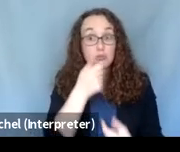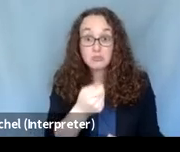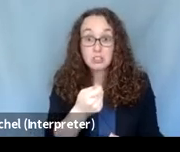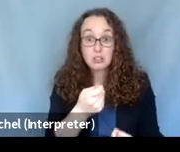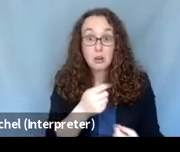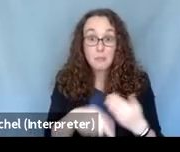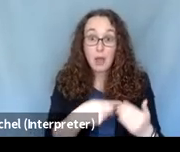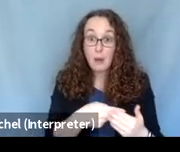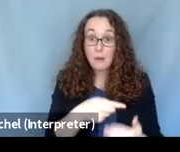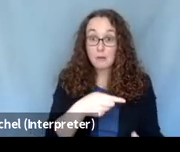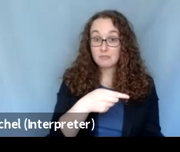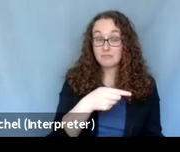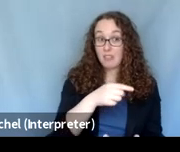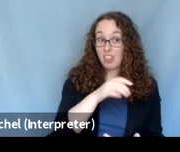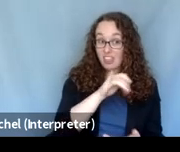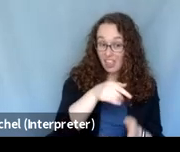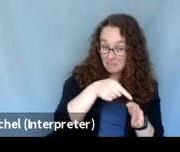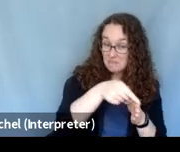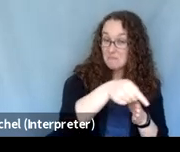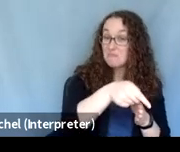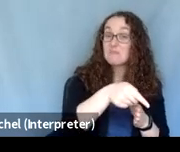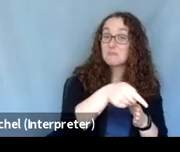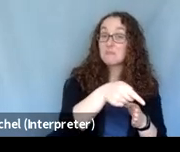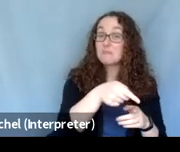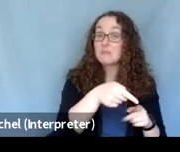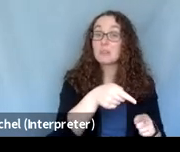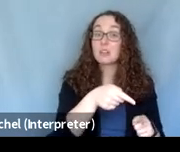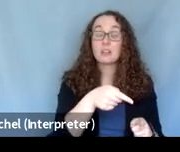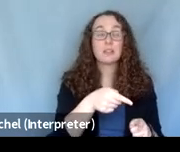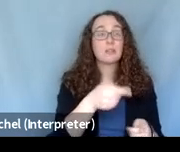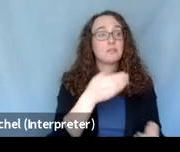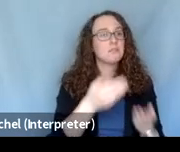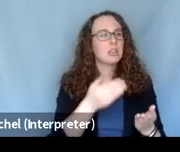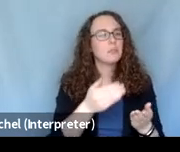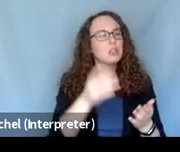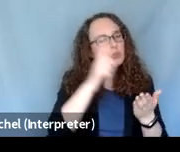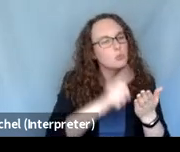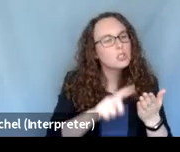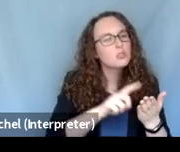and kind of take a glance at it. Is it something that speaks to you, are you intrigued by this software?